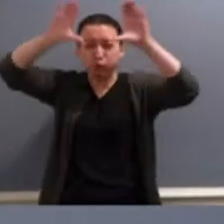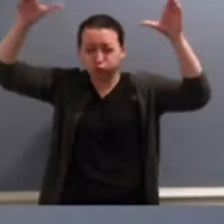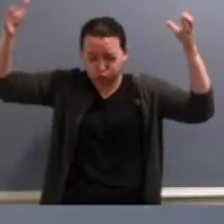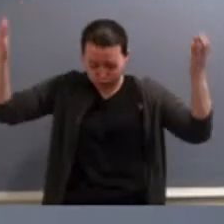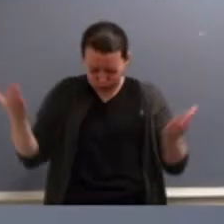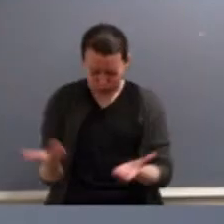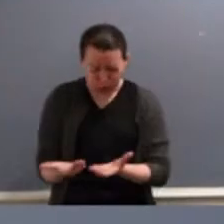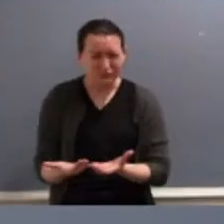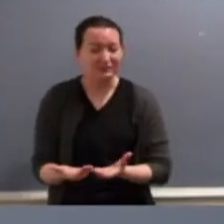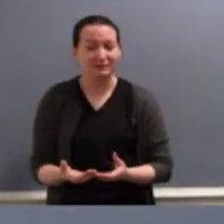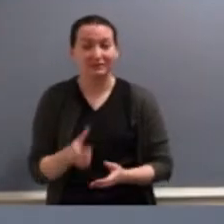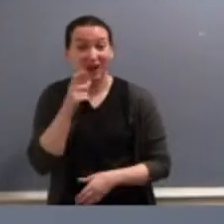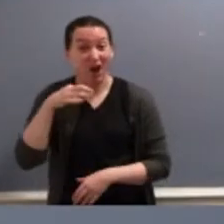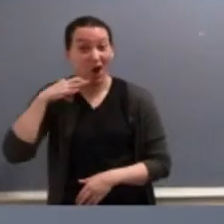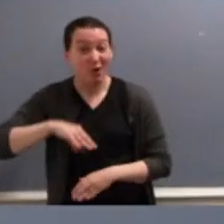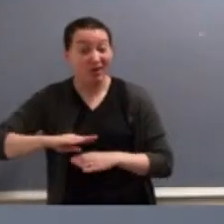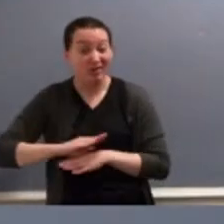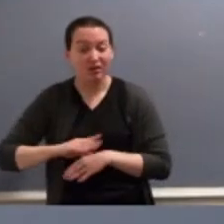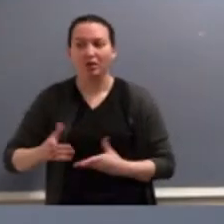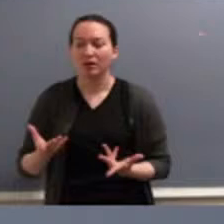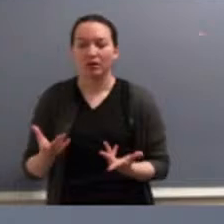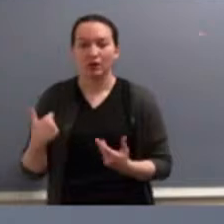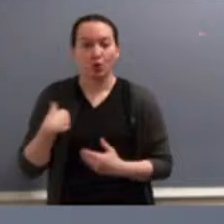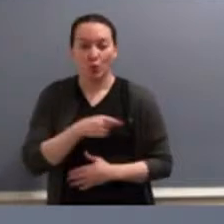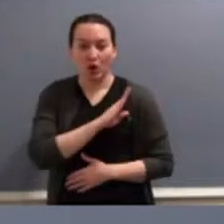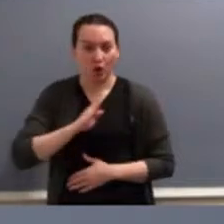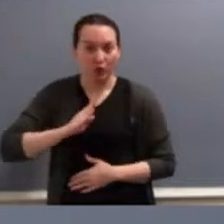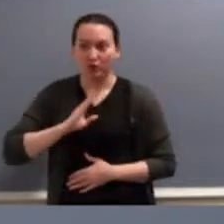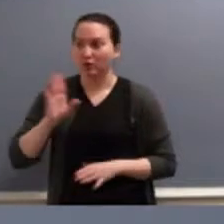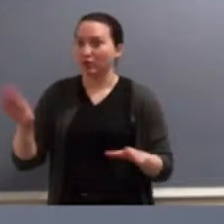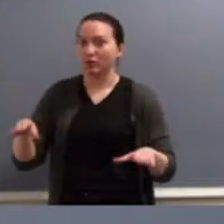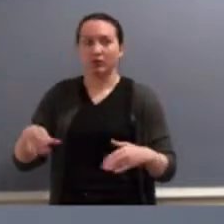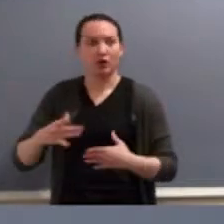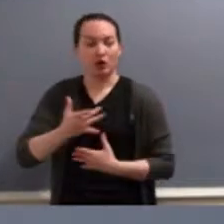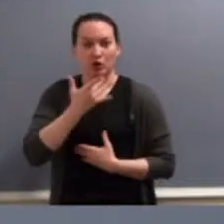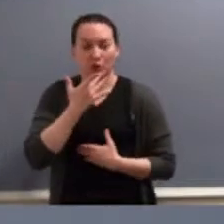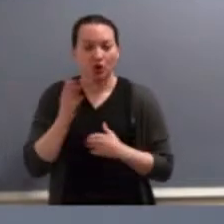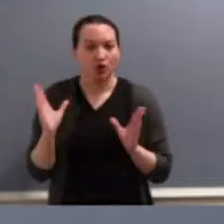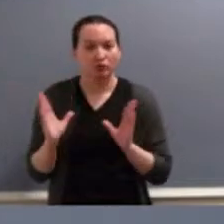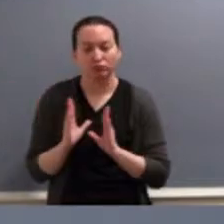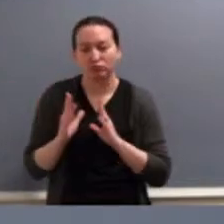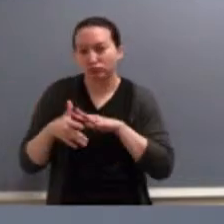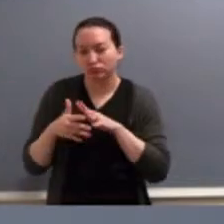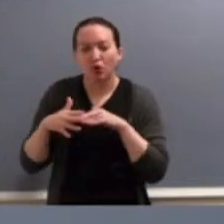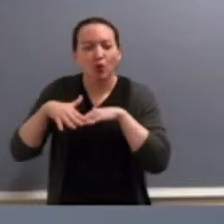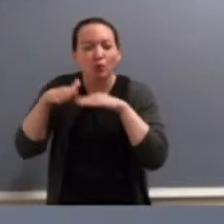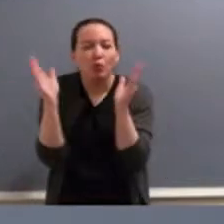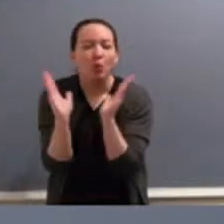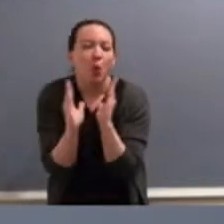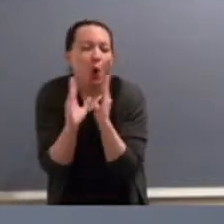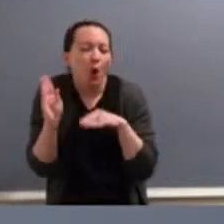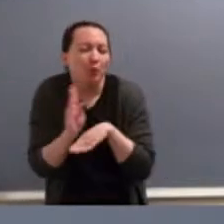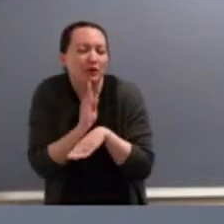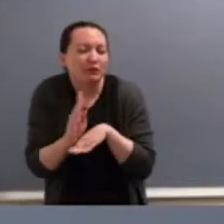non-profit we have as a board expressed that we want grassroots organizations to be able to also